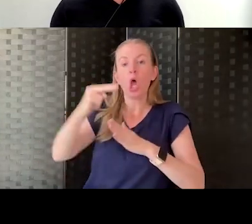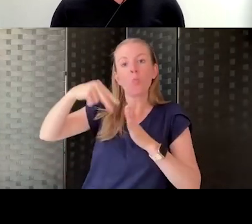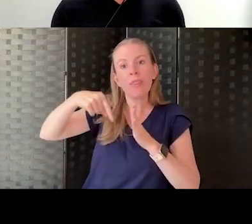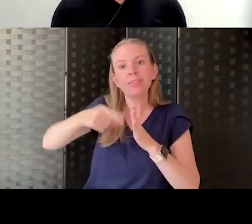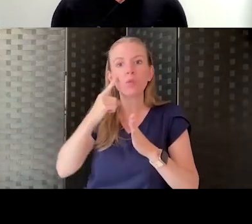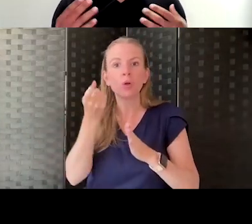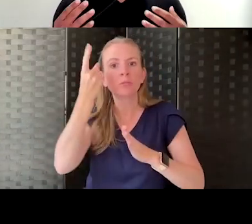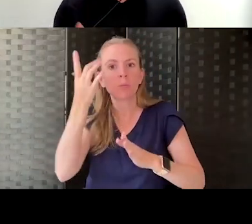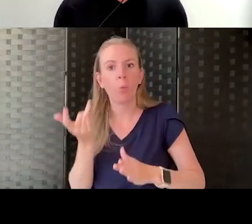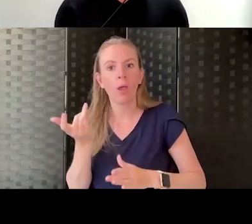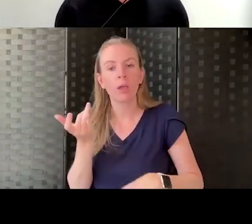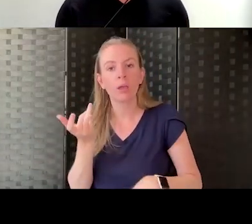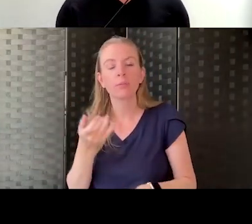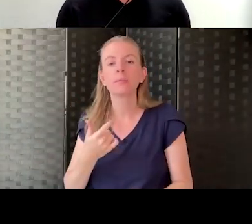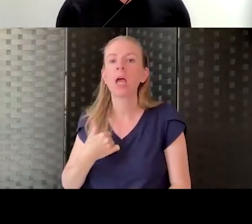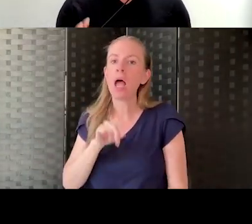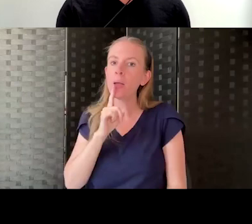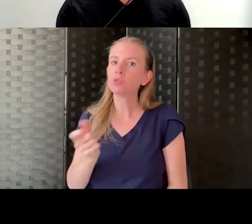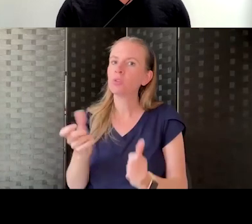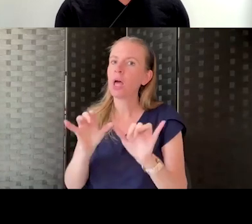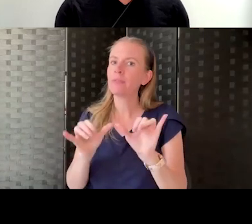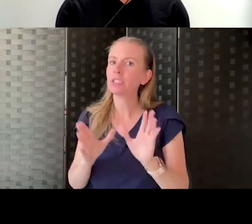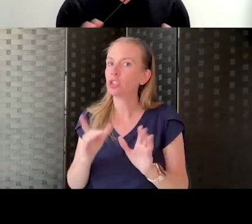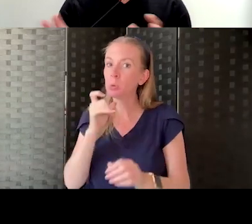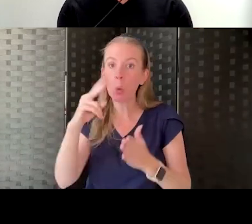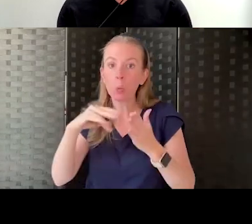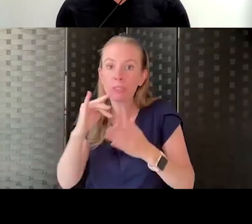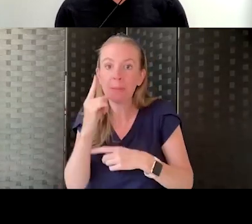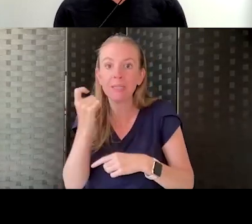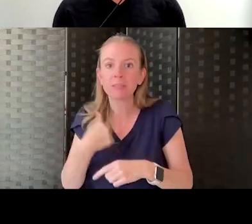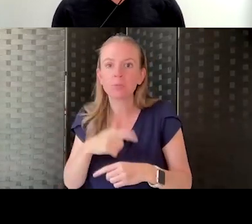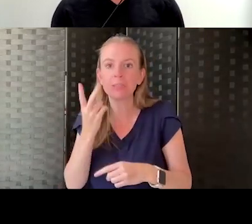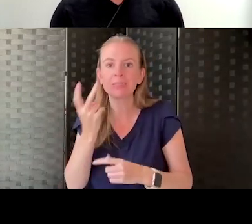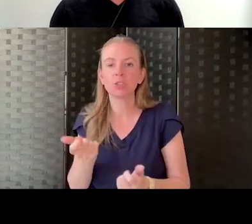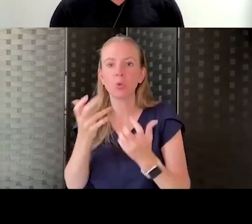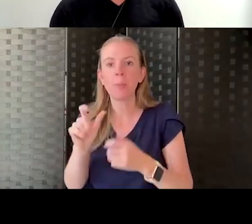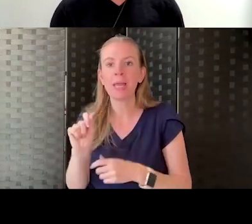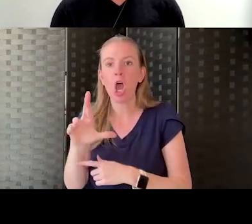why. I'm pretty sure a lot of engineers don't read that because we see so many ARIA attribute